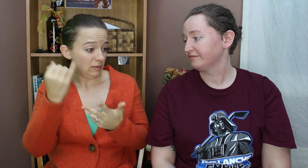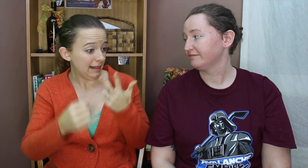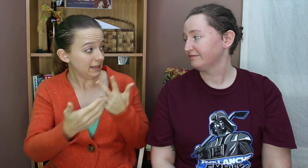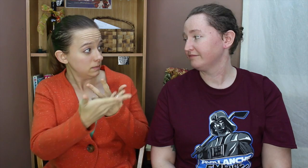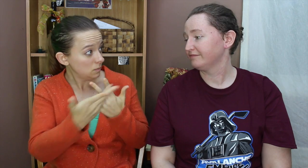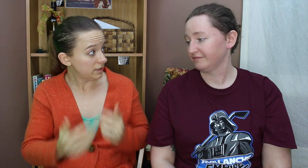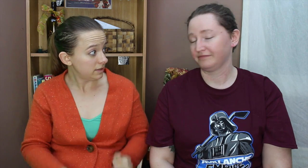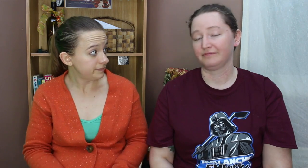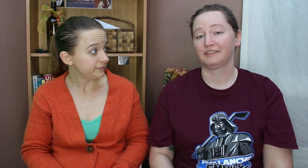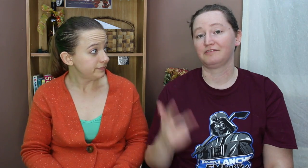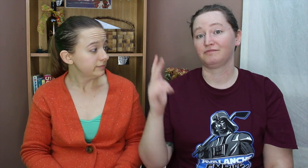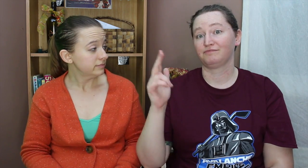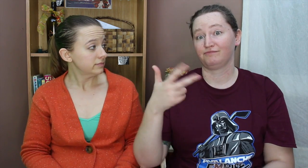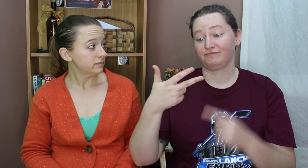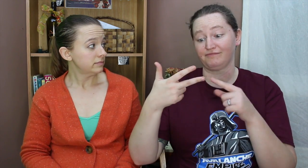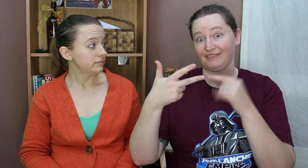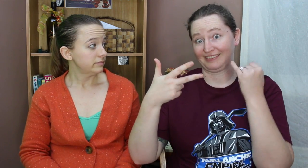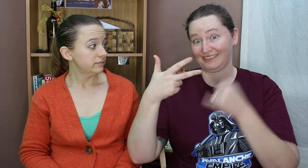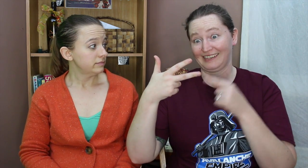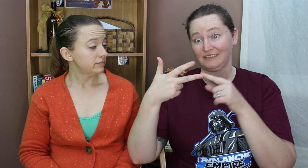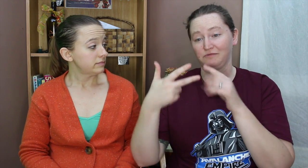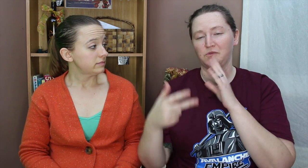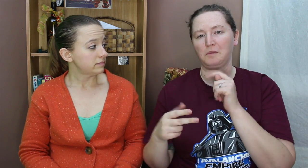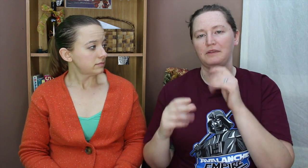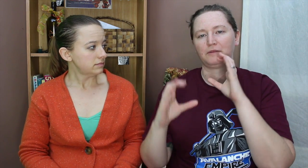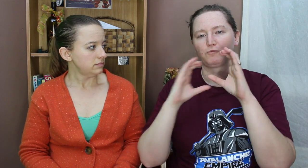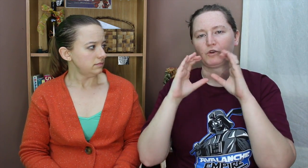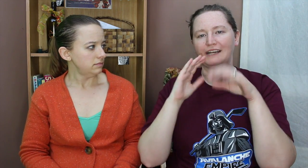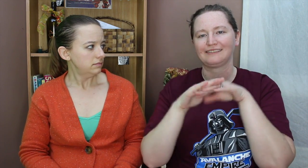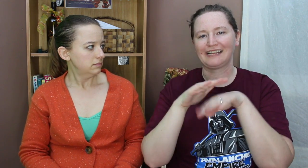with education. [Jenna] The last one